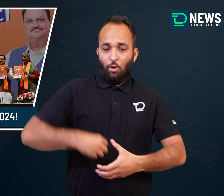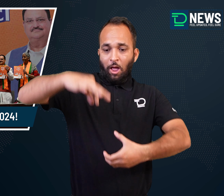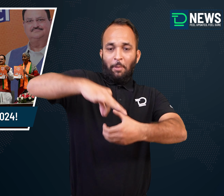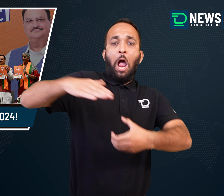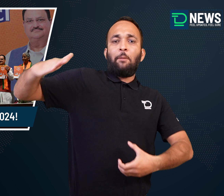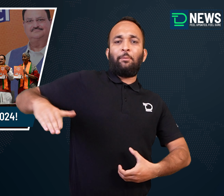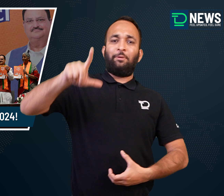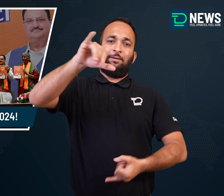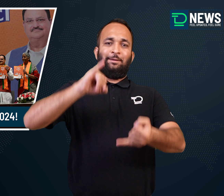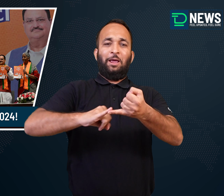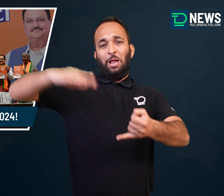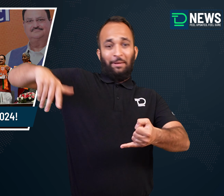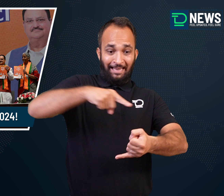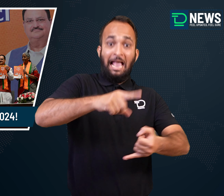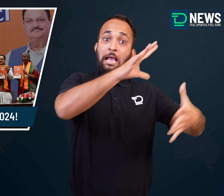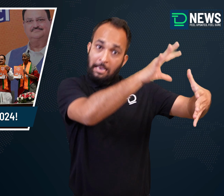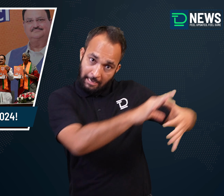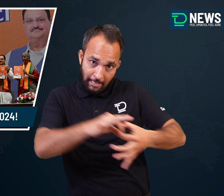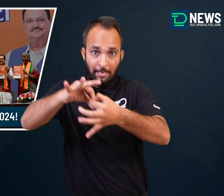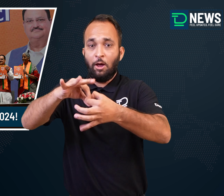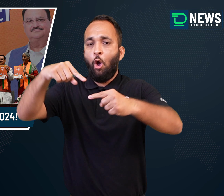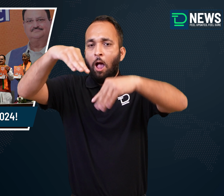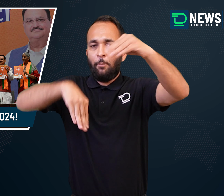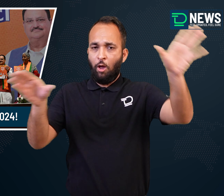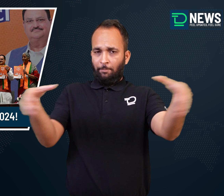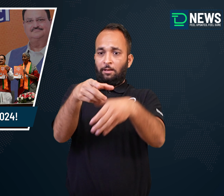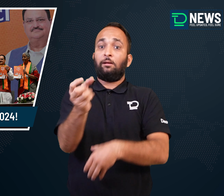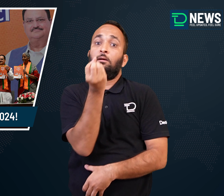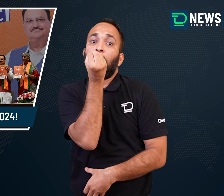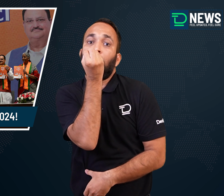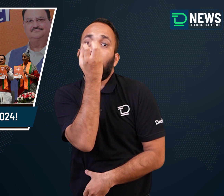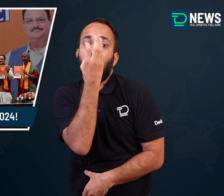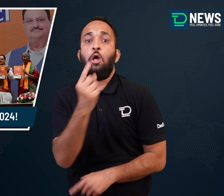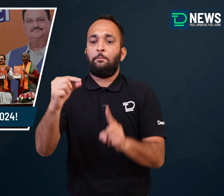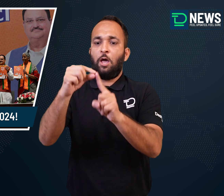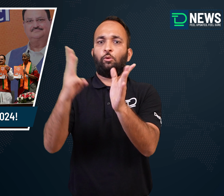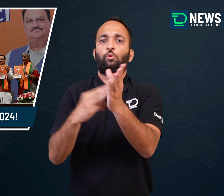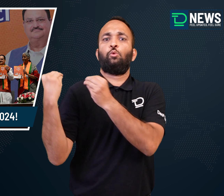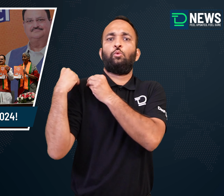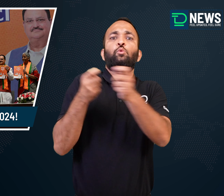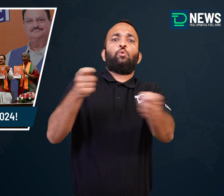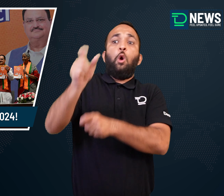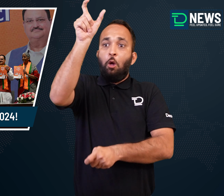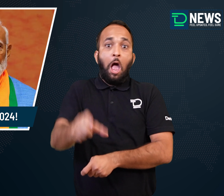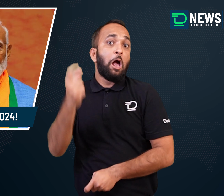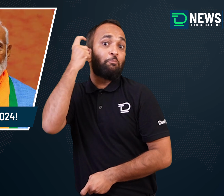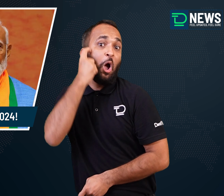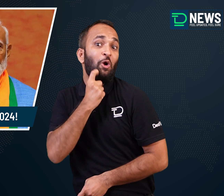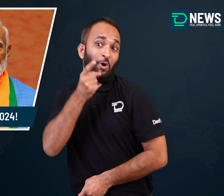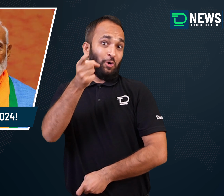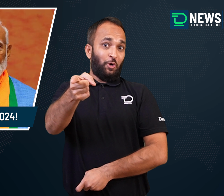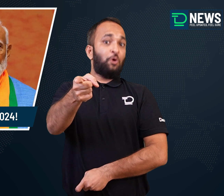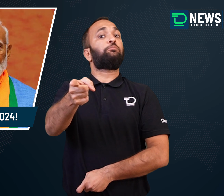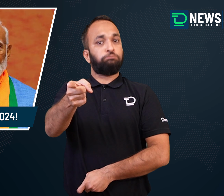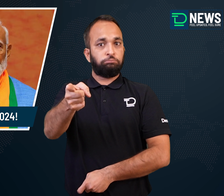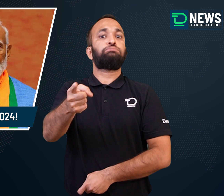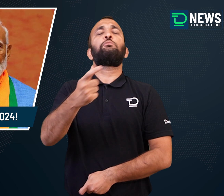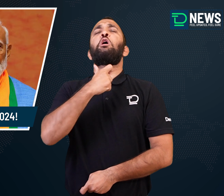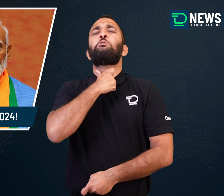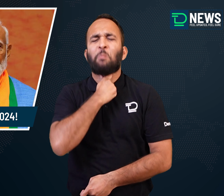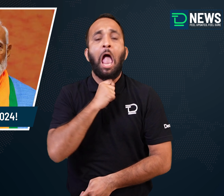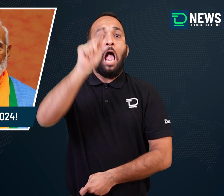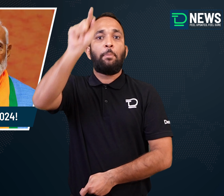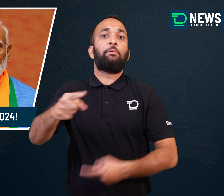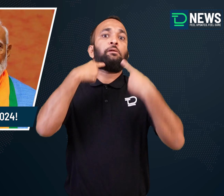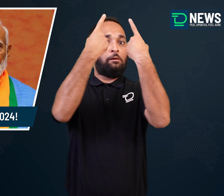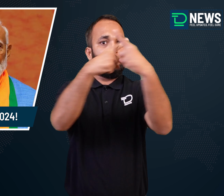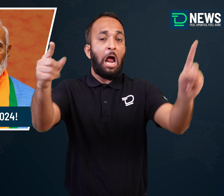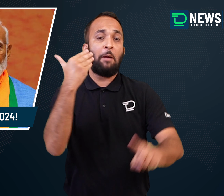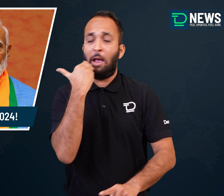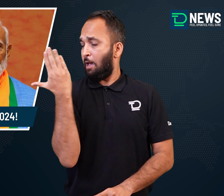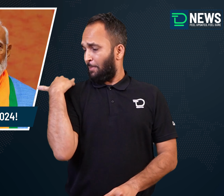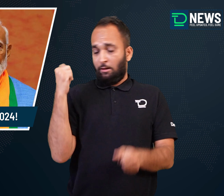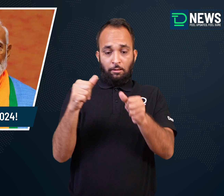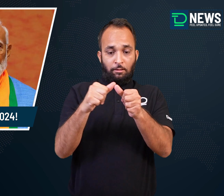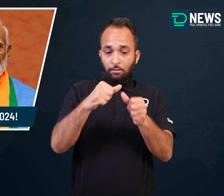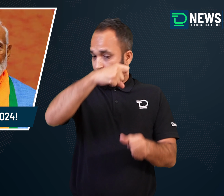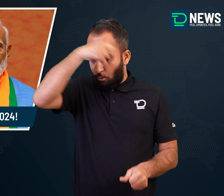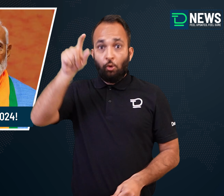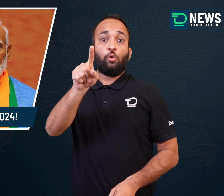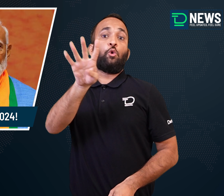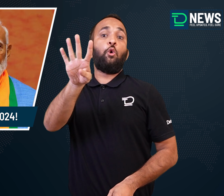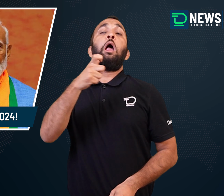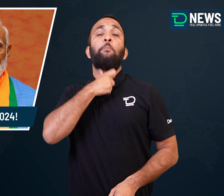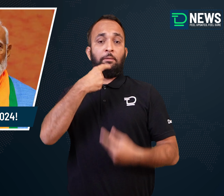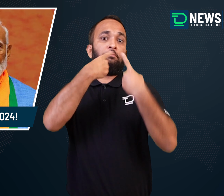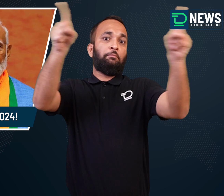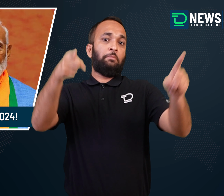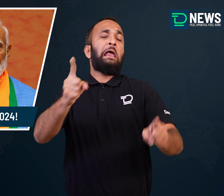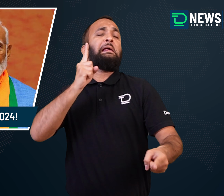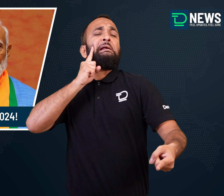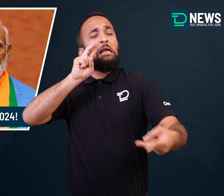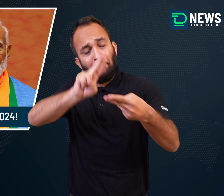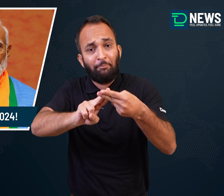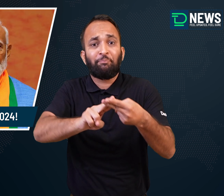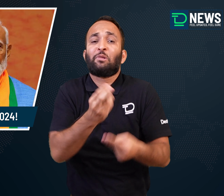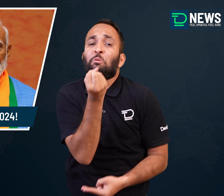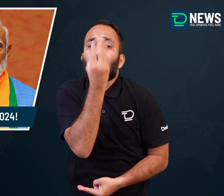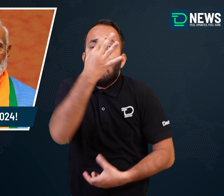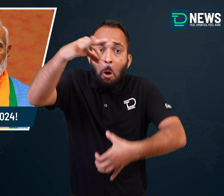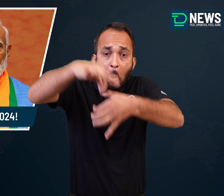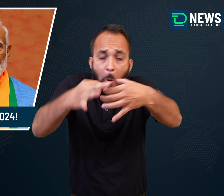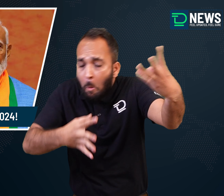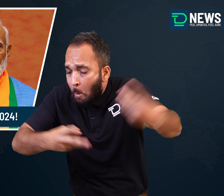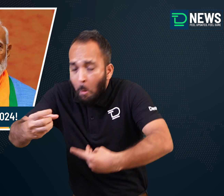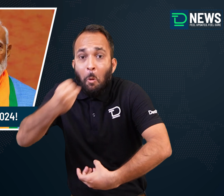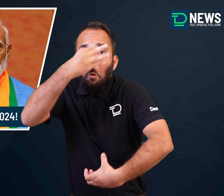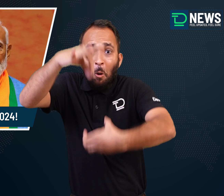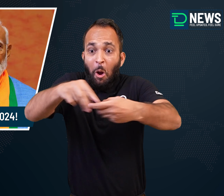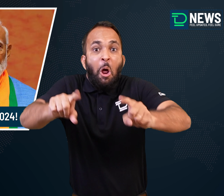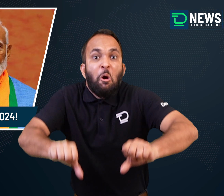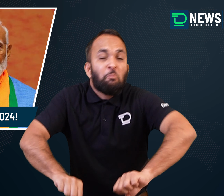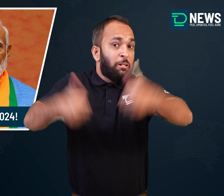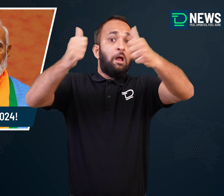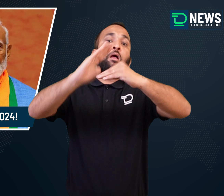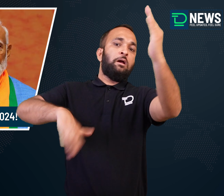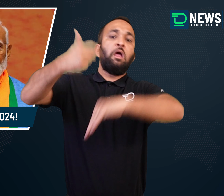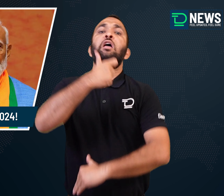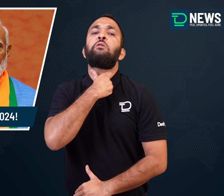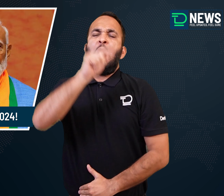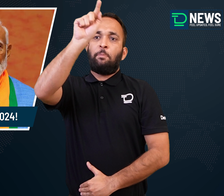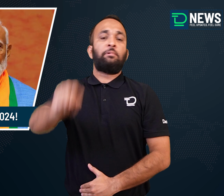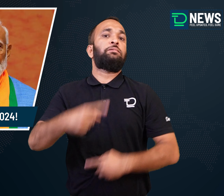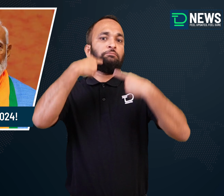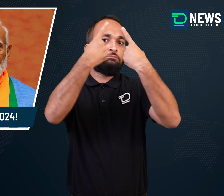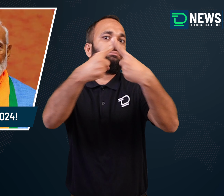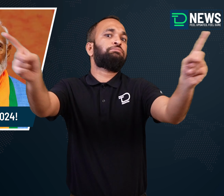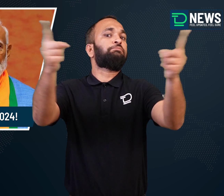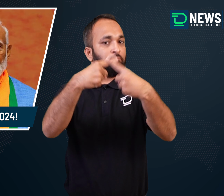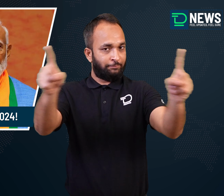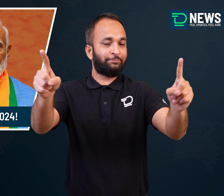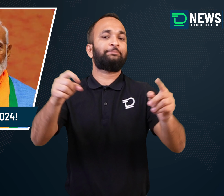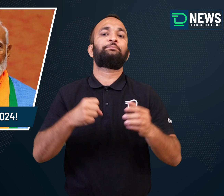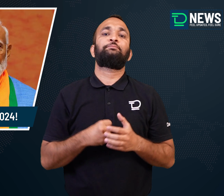Prime Minister Narendra Modi released the BJP's manifesto for the upcoming Lok Sabha elections on April 14.